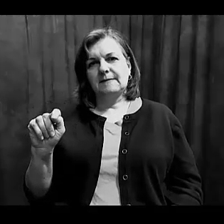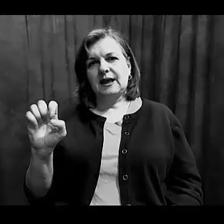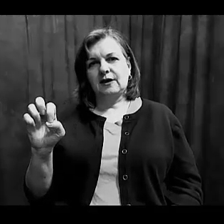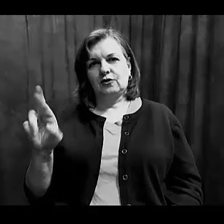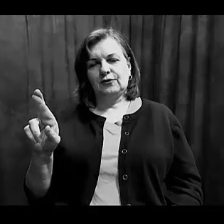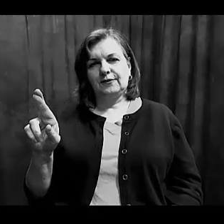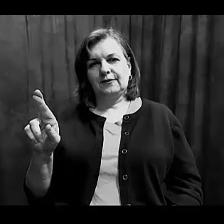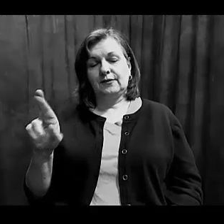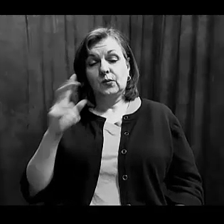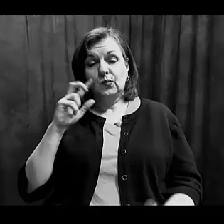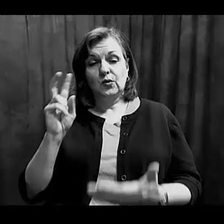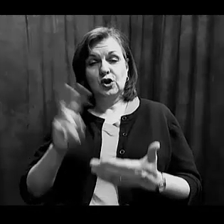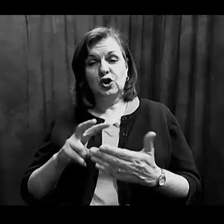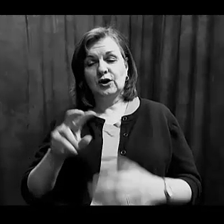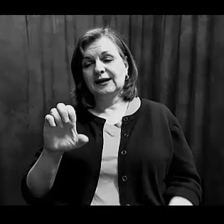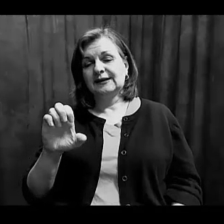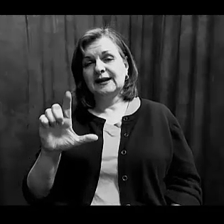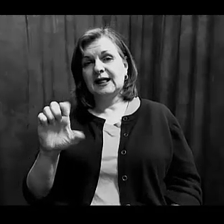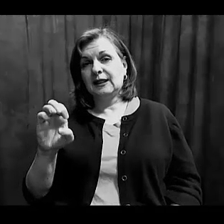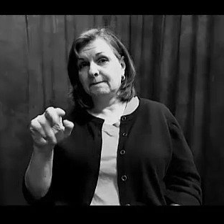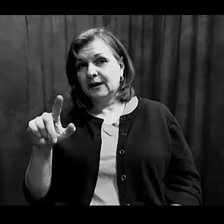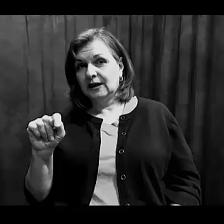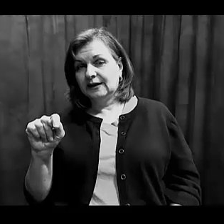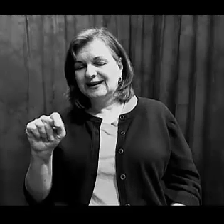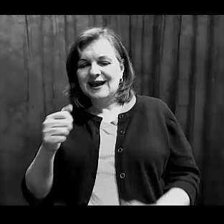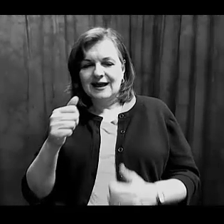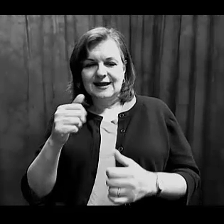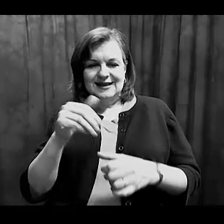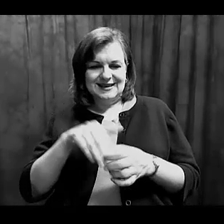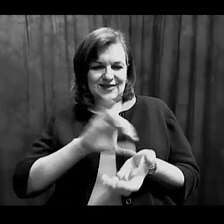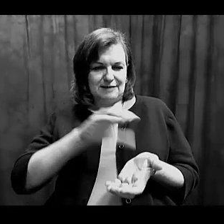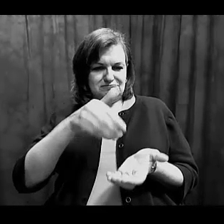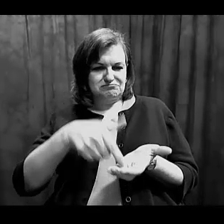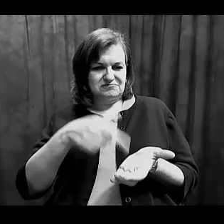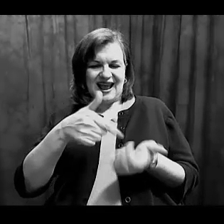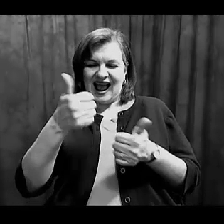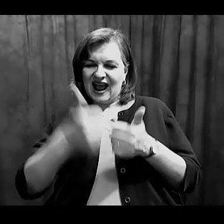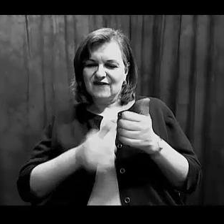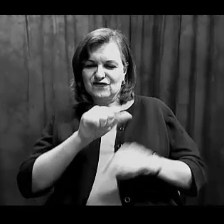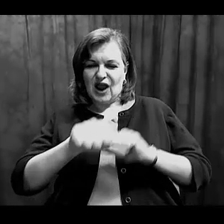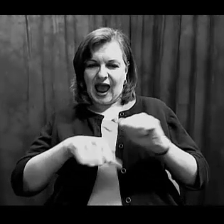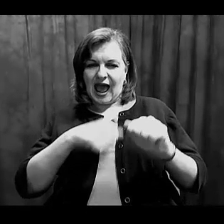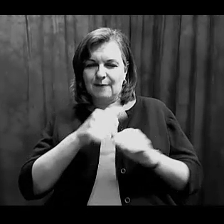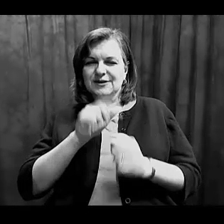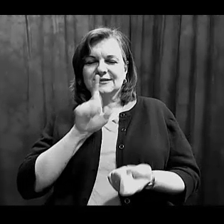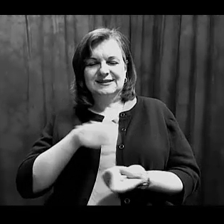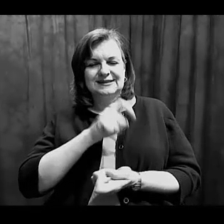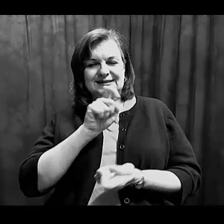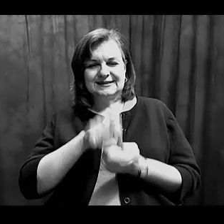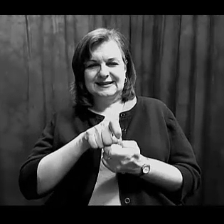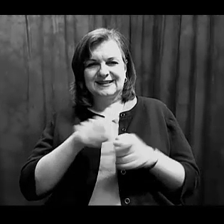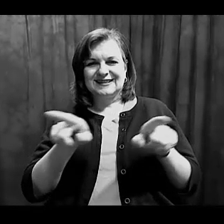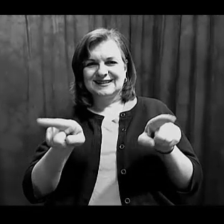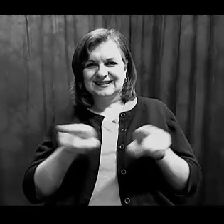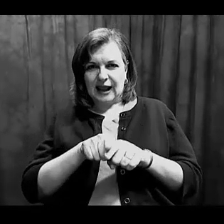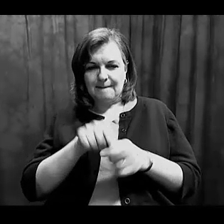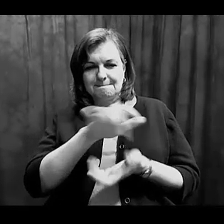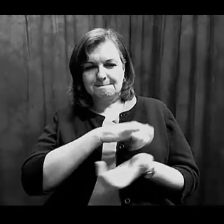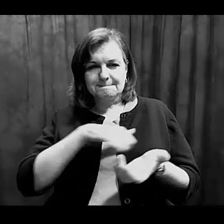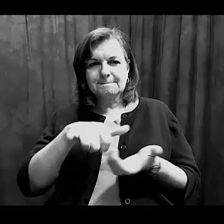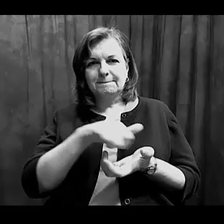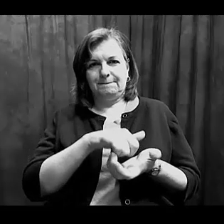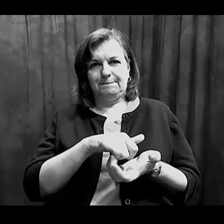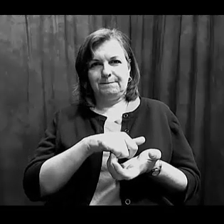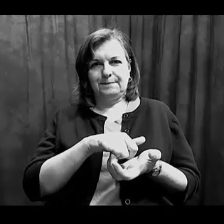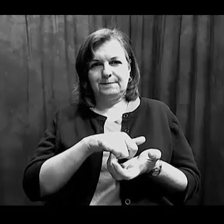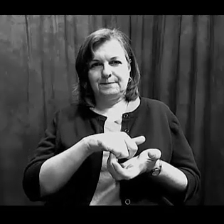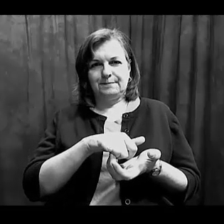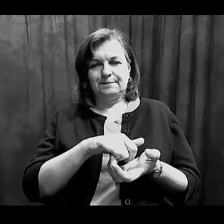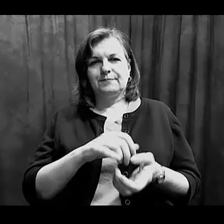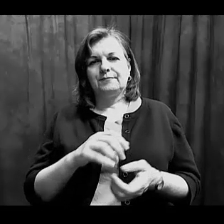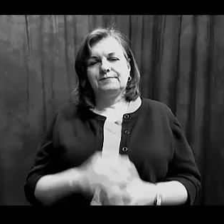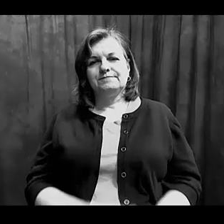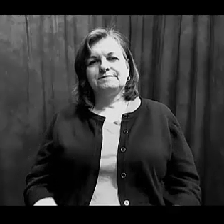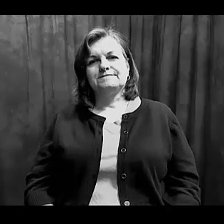so when we look at an element every atom of that element has the exact same